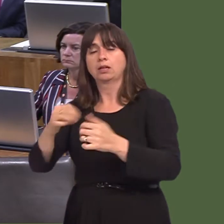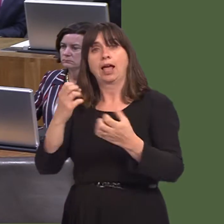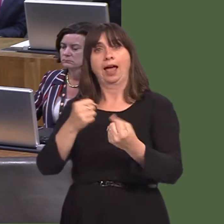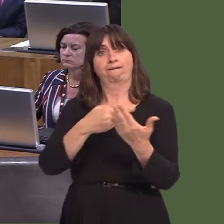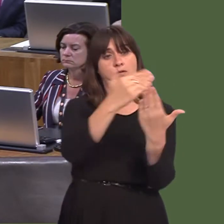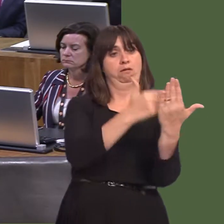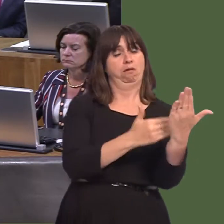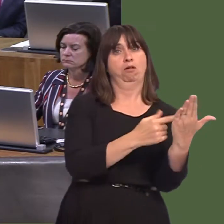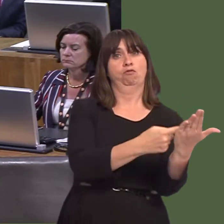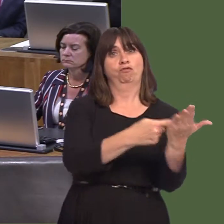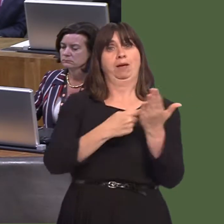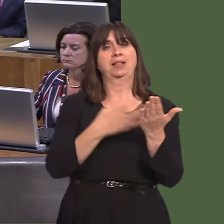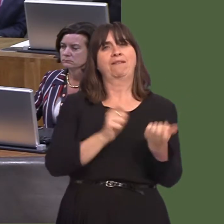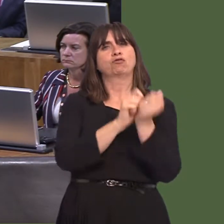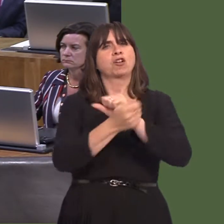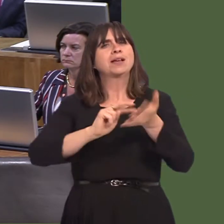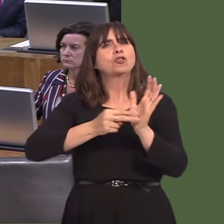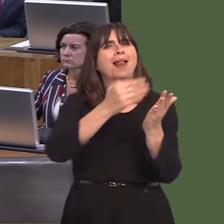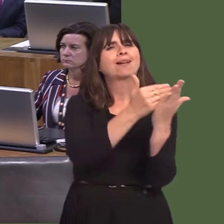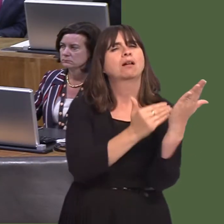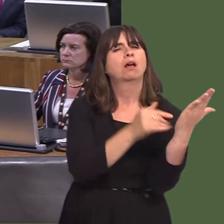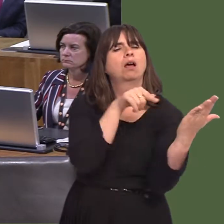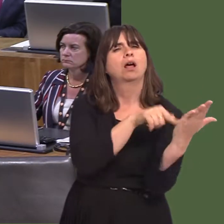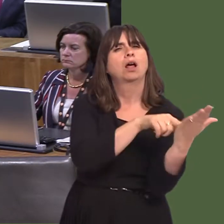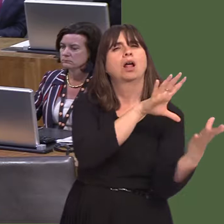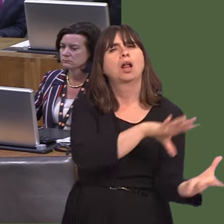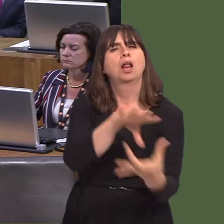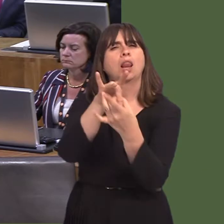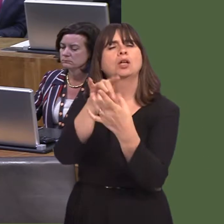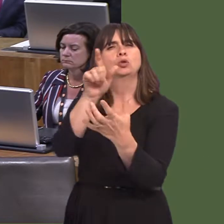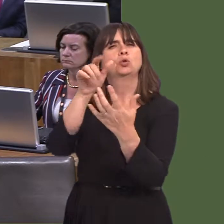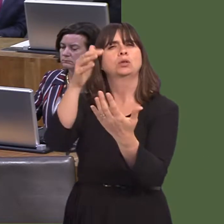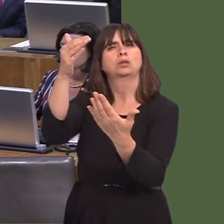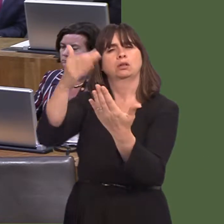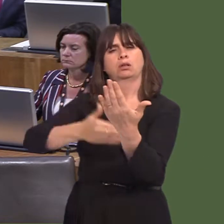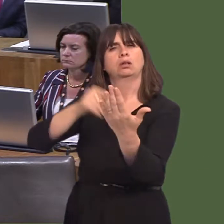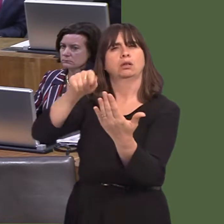within the transformation plan, which is part of a paper that will be considered by Cabinet.